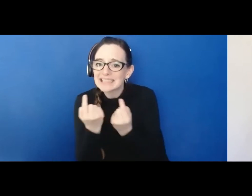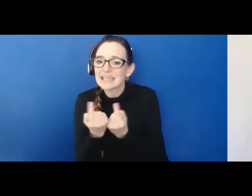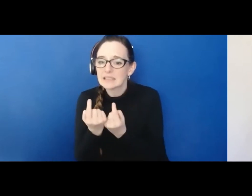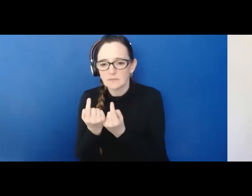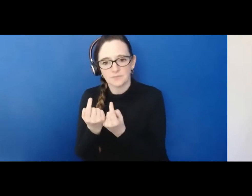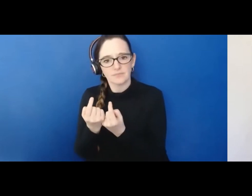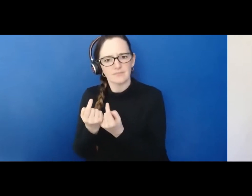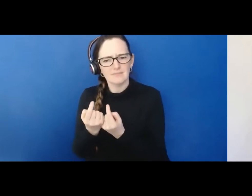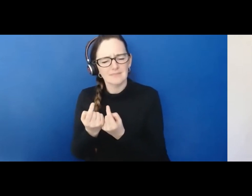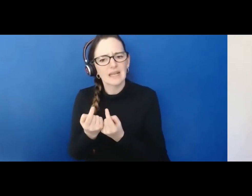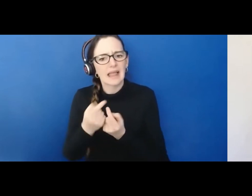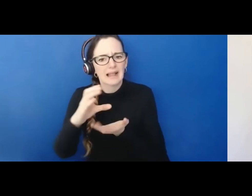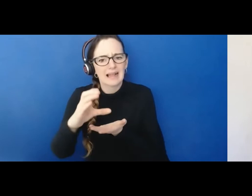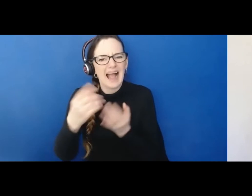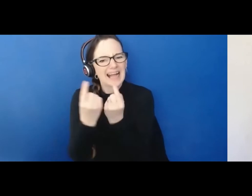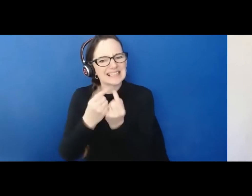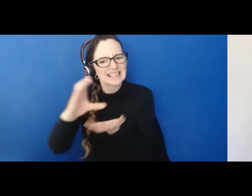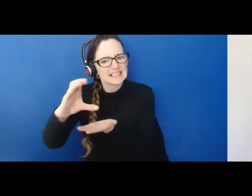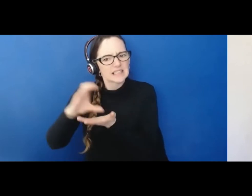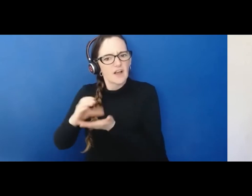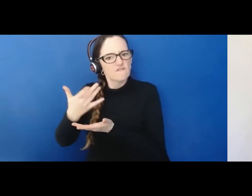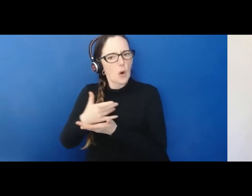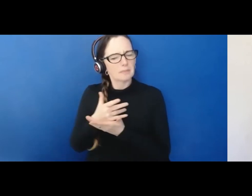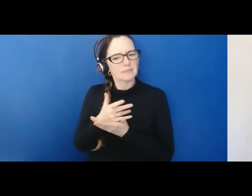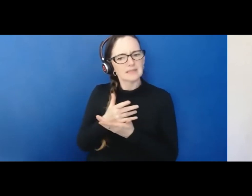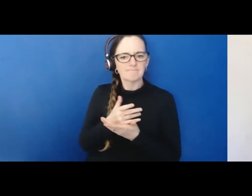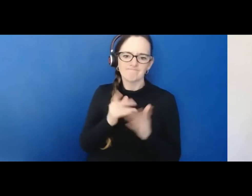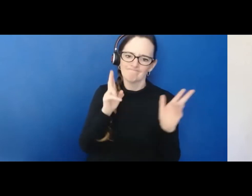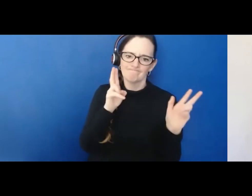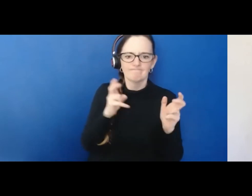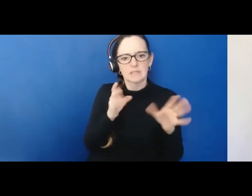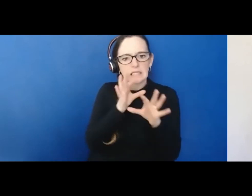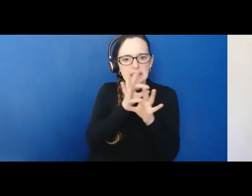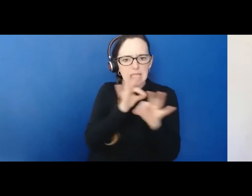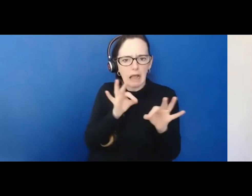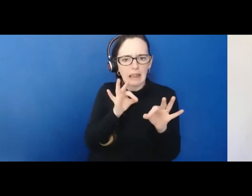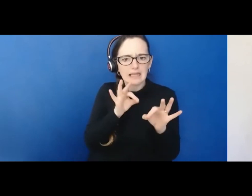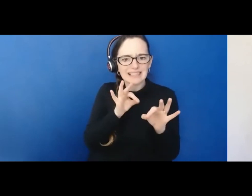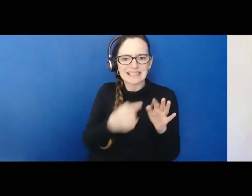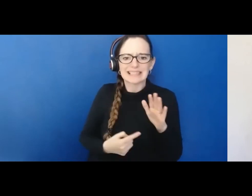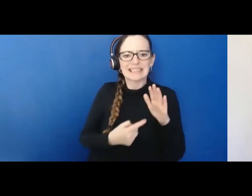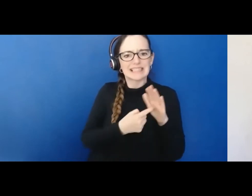a second. But these silent stakeholders proffer resources